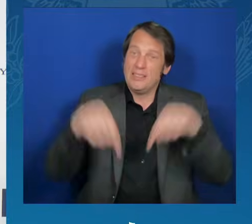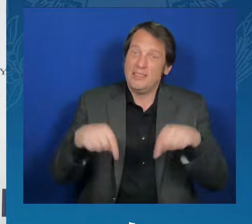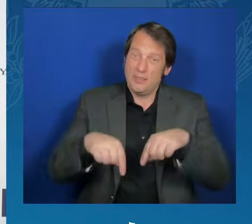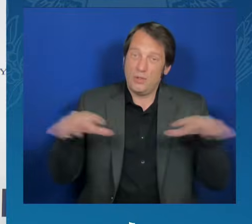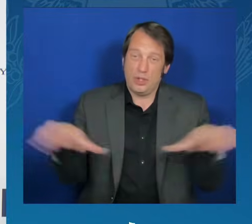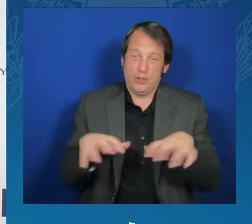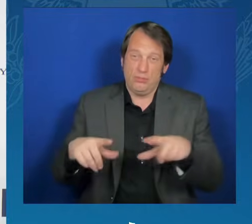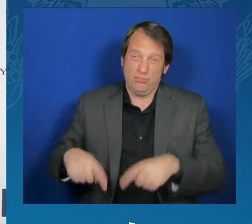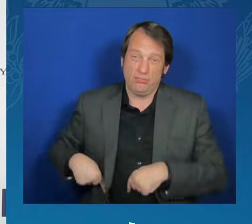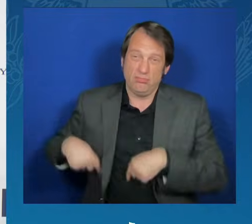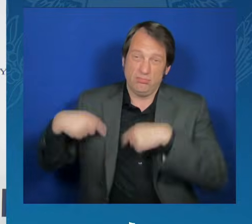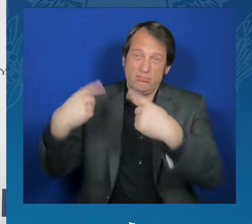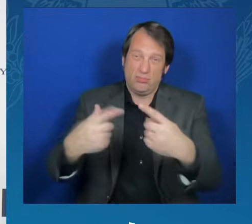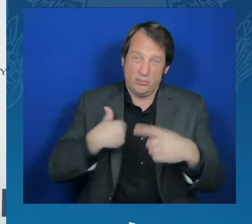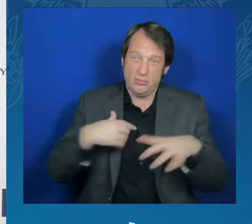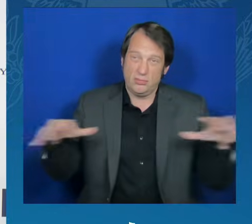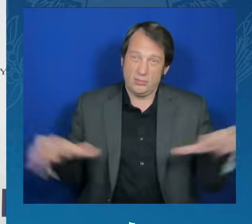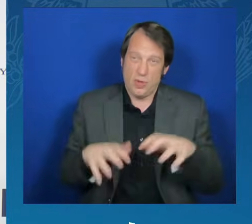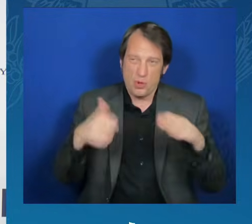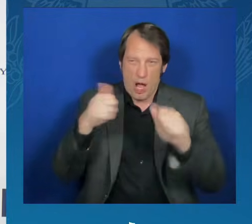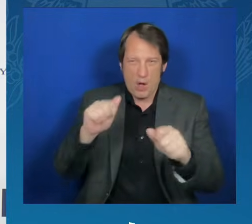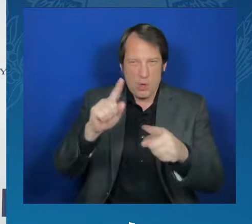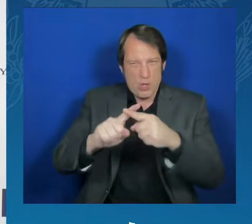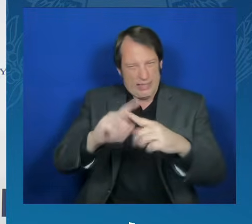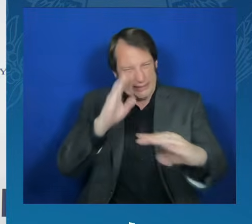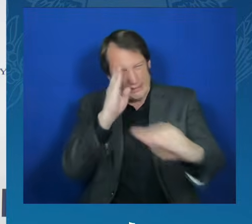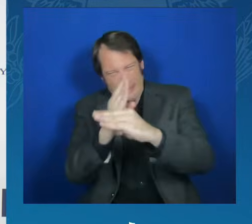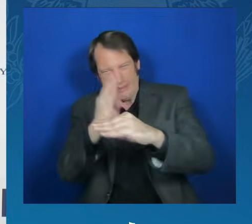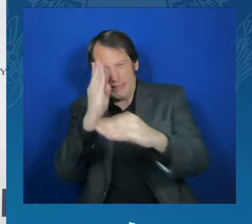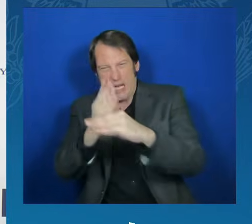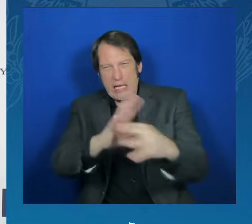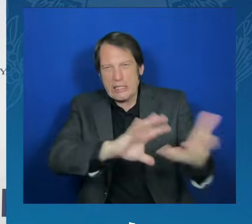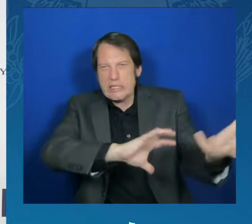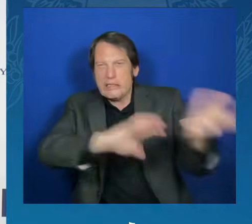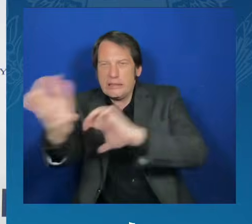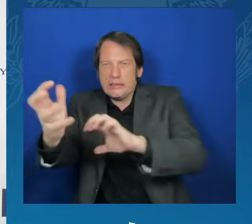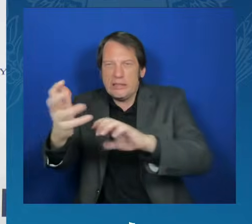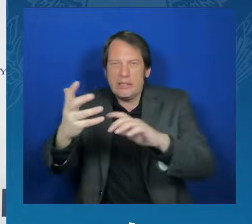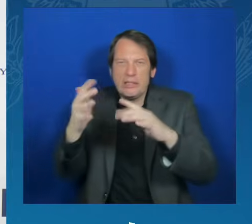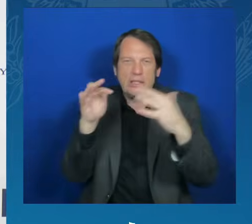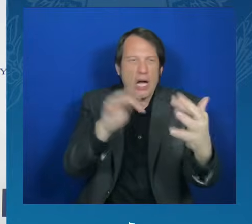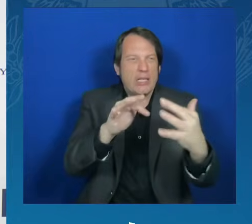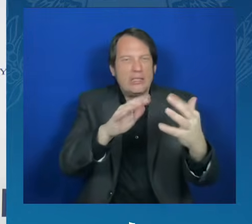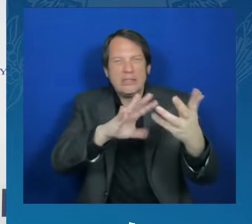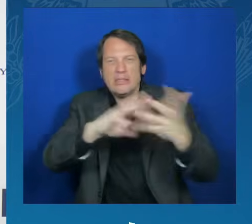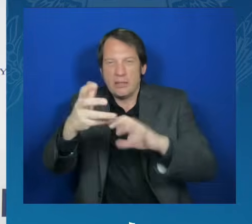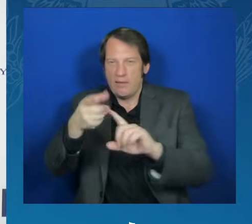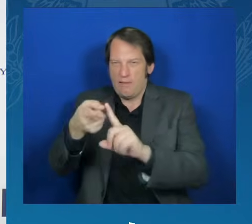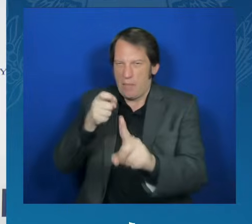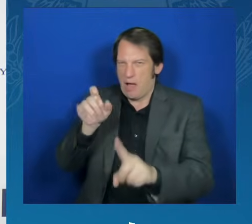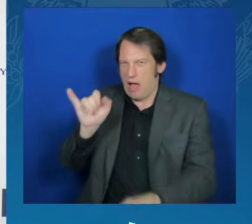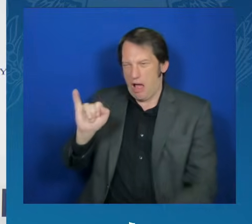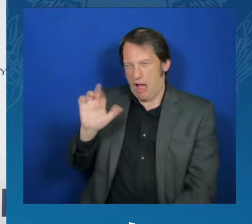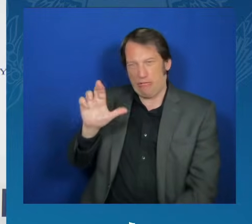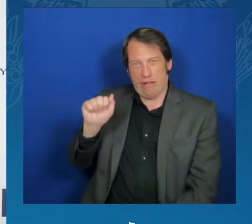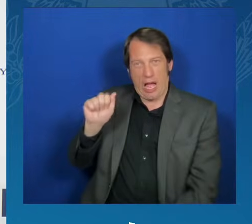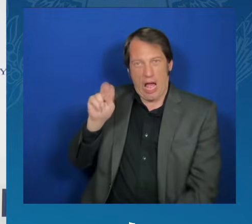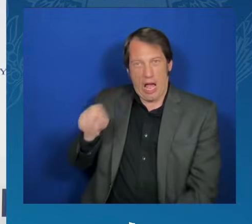from Iran and its proxies, prevent regional escalation, and promote regional integration.